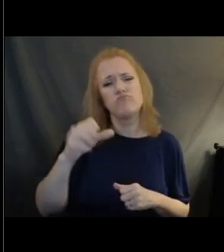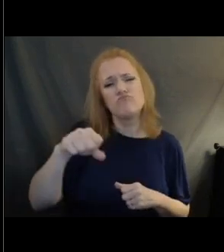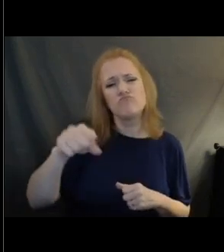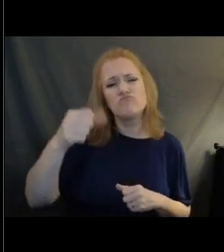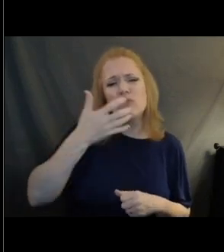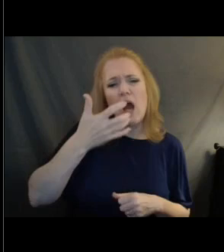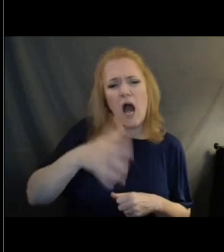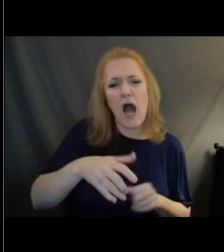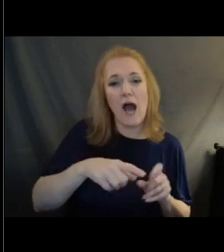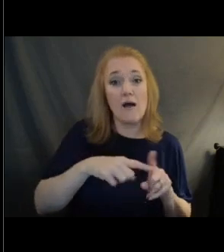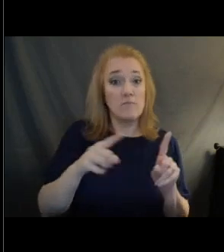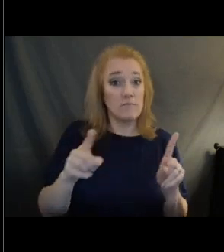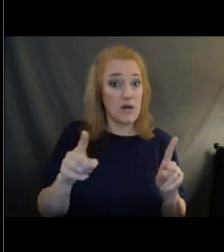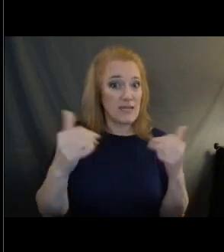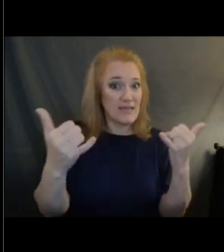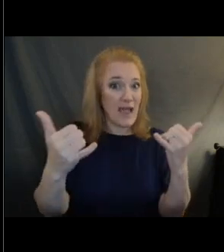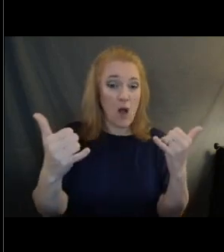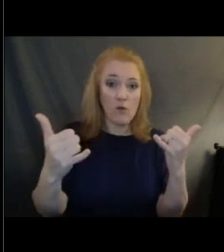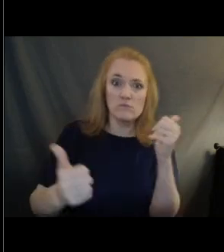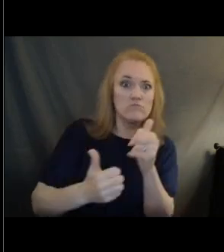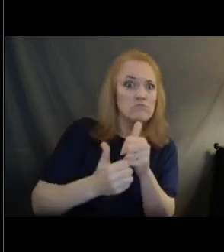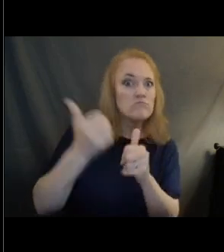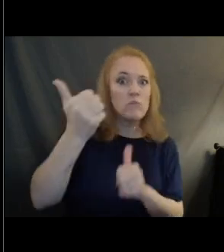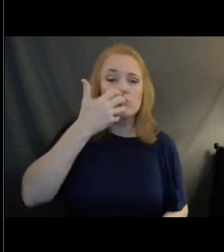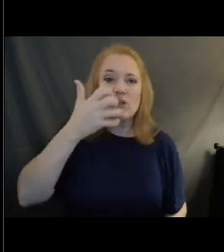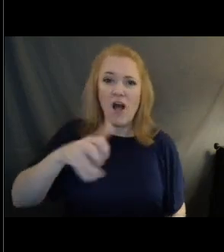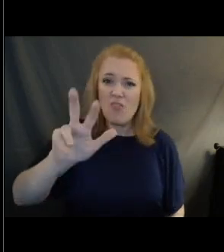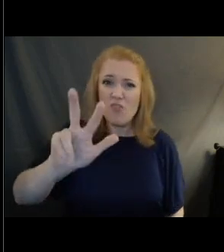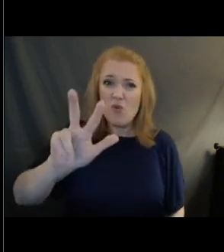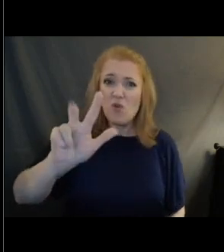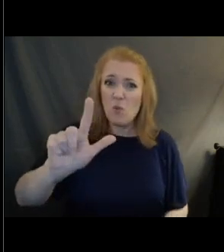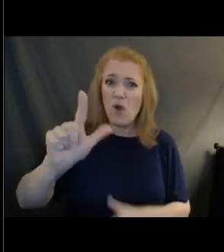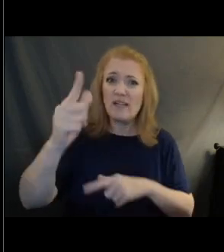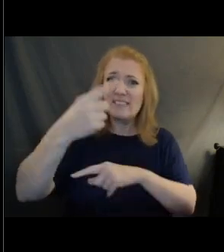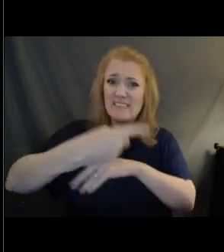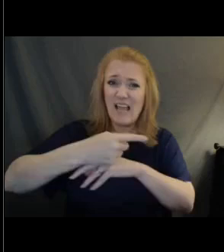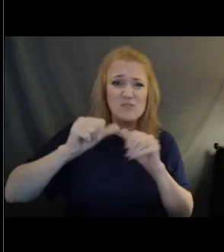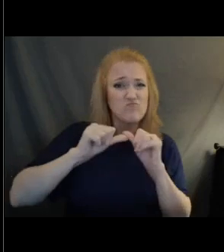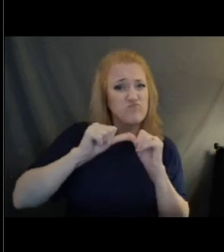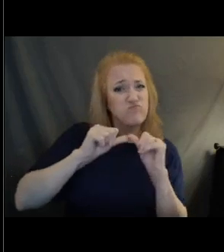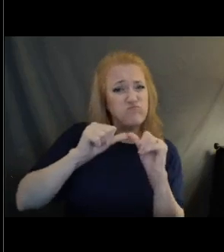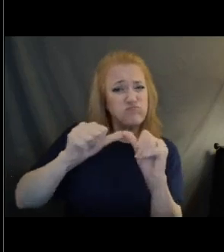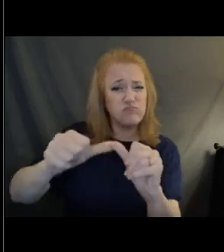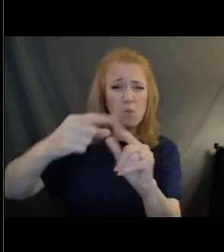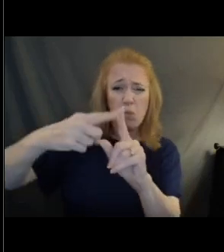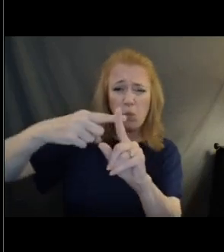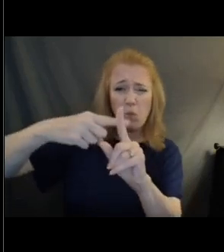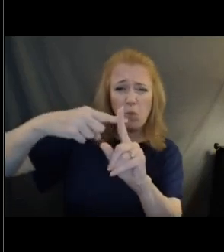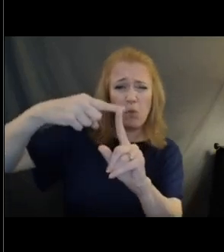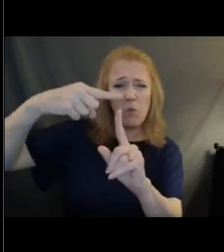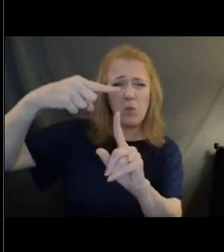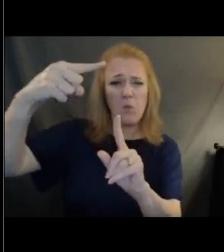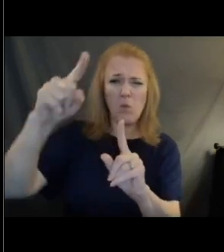but it's unprecedented to have 31 days straight temperature soaring above 110 degrees Fahrenheit,